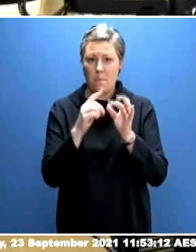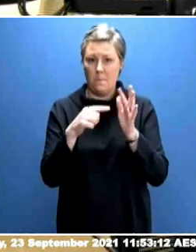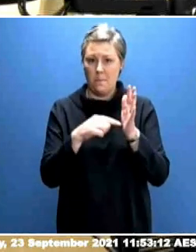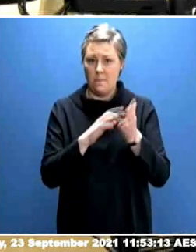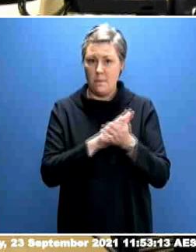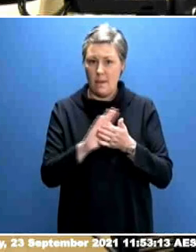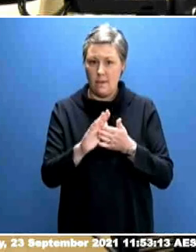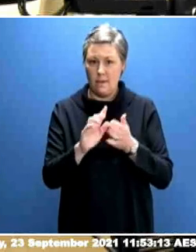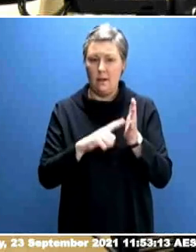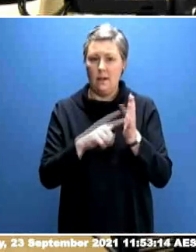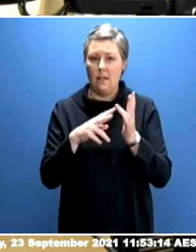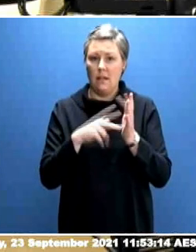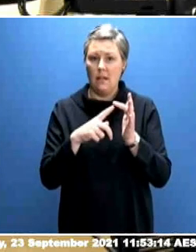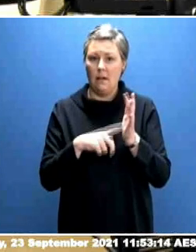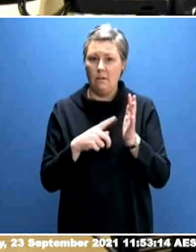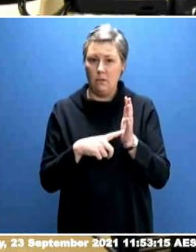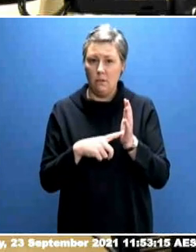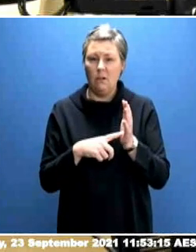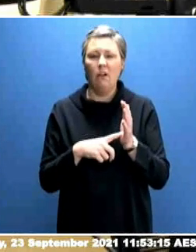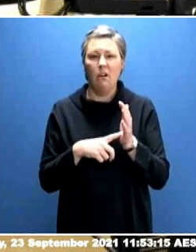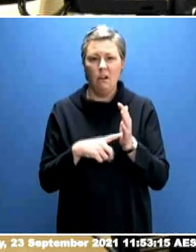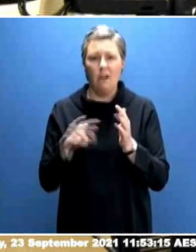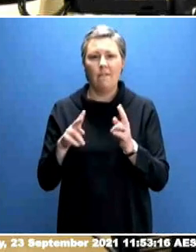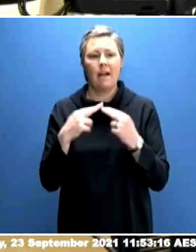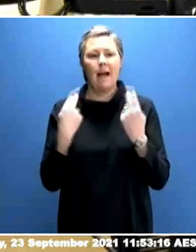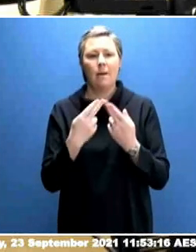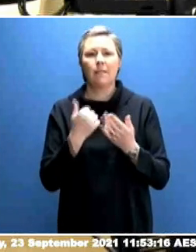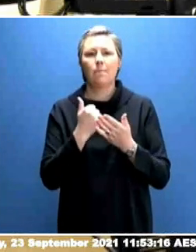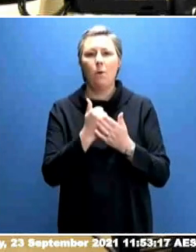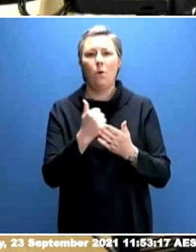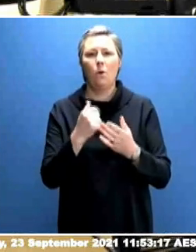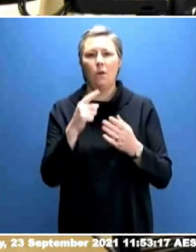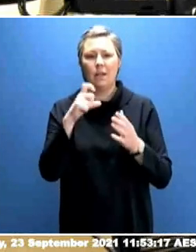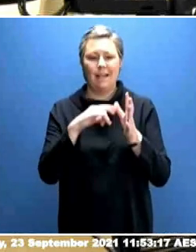who's a family support case worker, Northern Territory Legal Aid Commission,